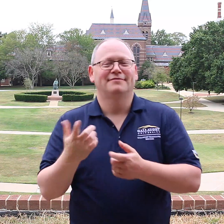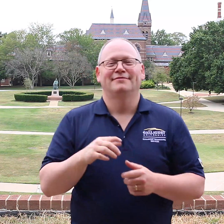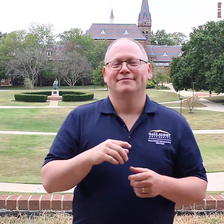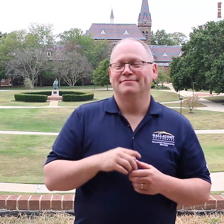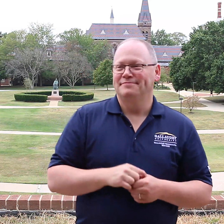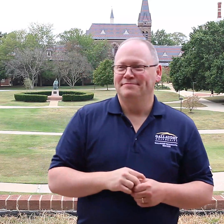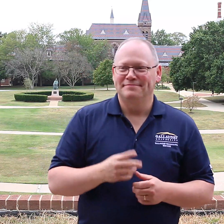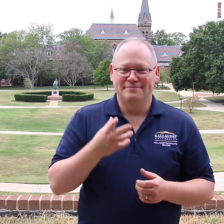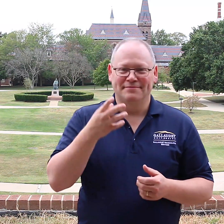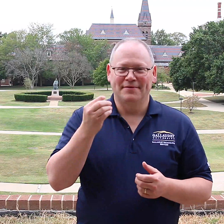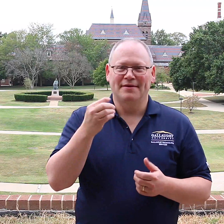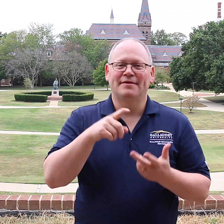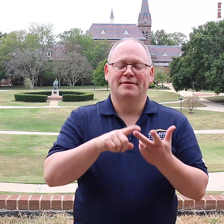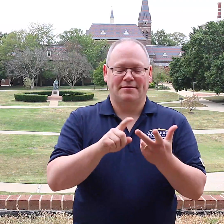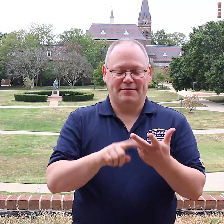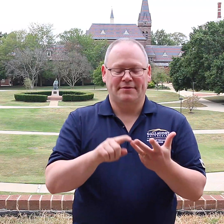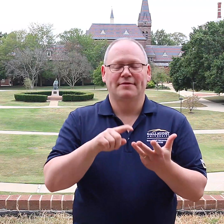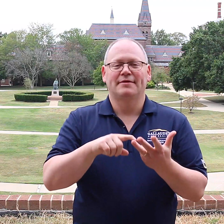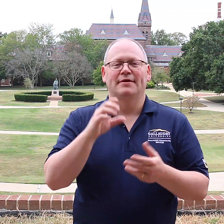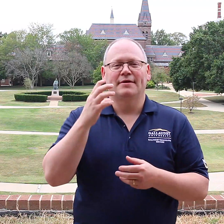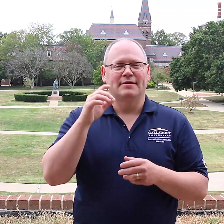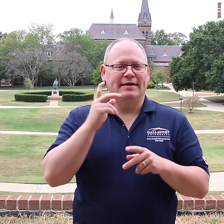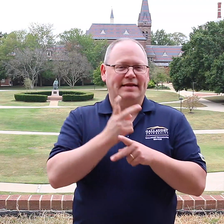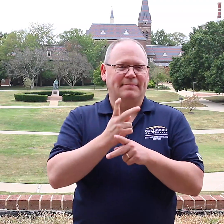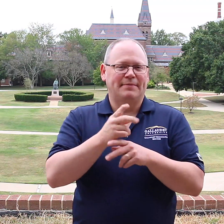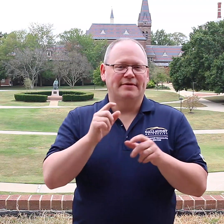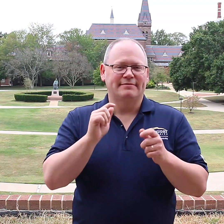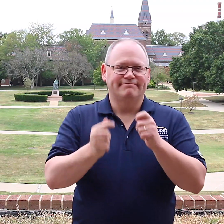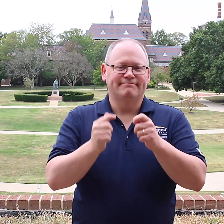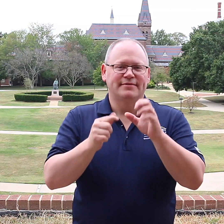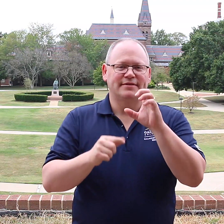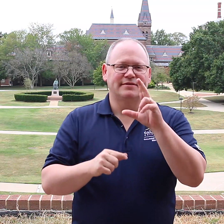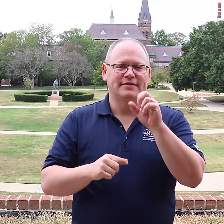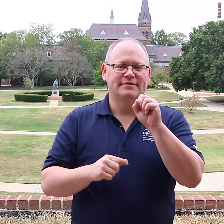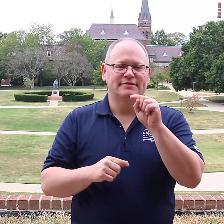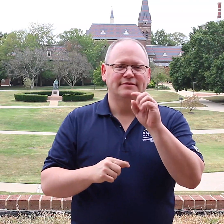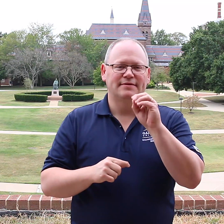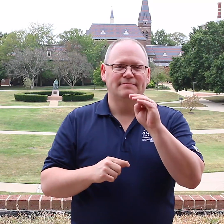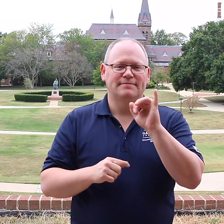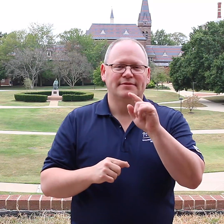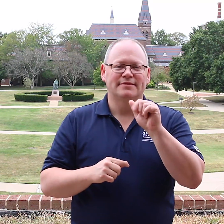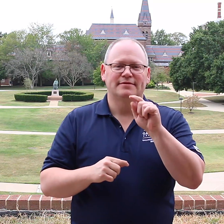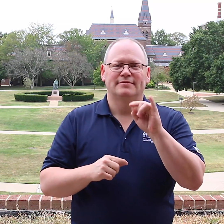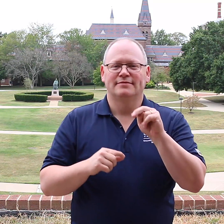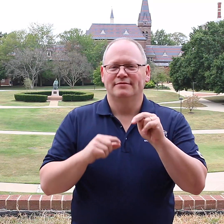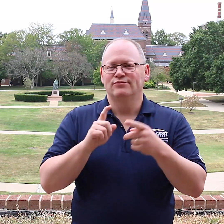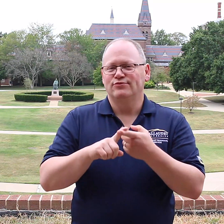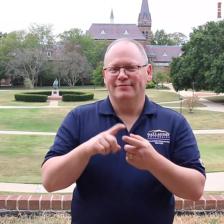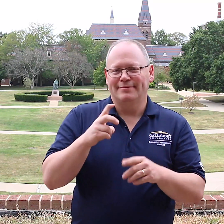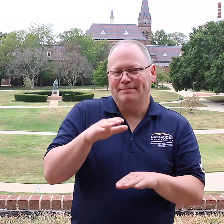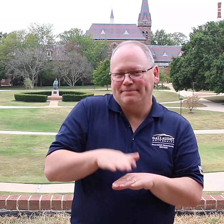Or are we just changing for the sake of change? Also trying to keep our customizations